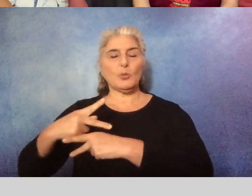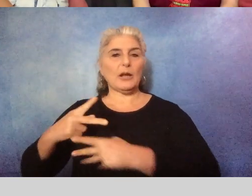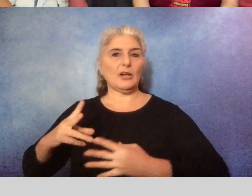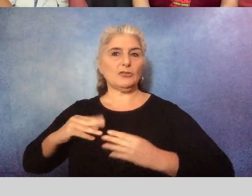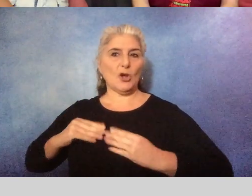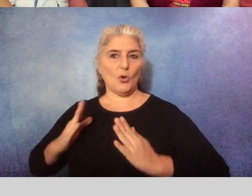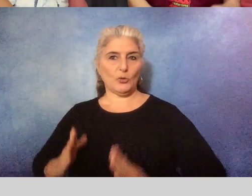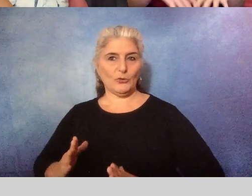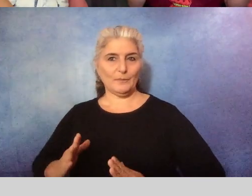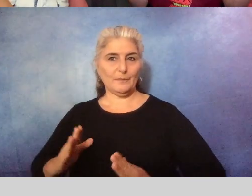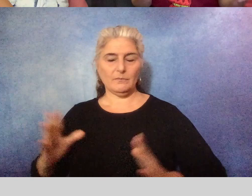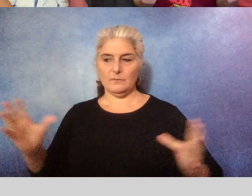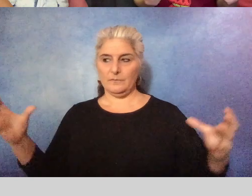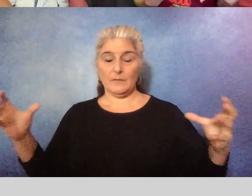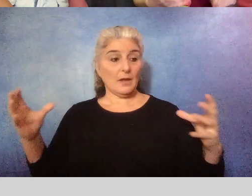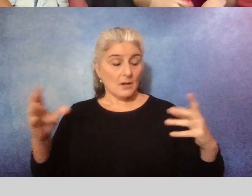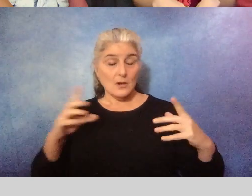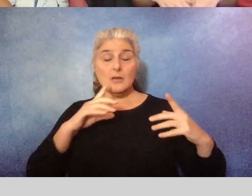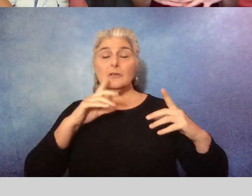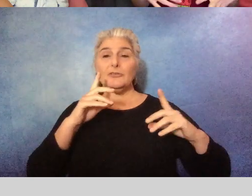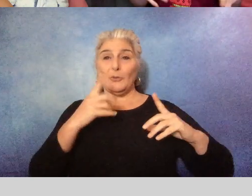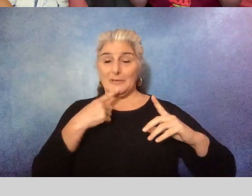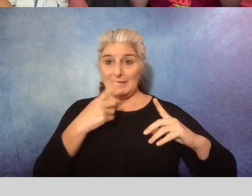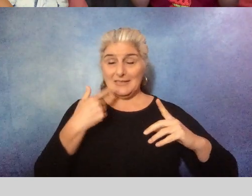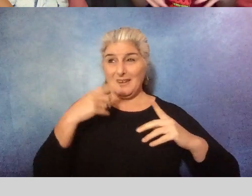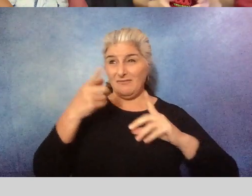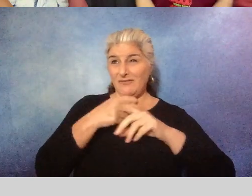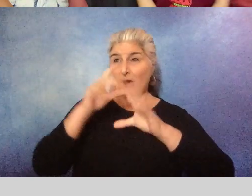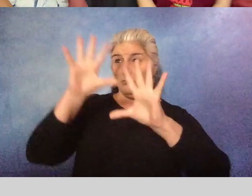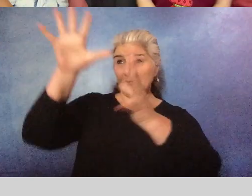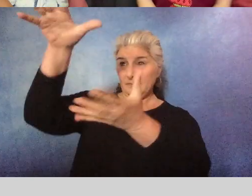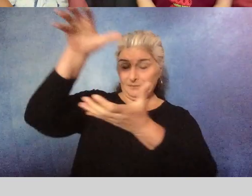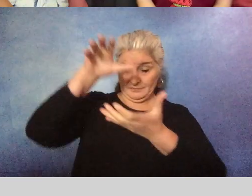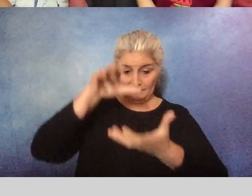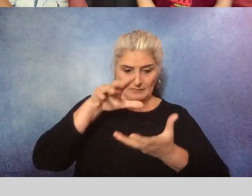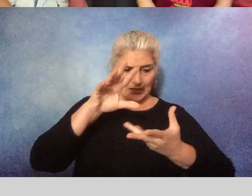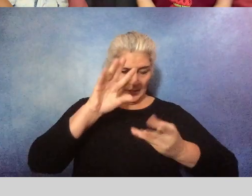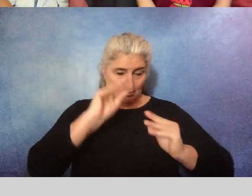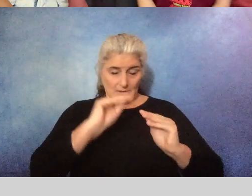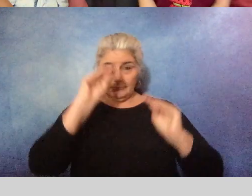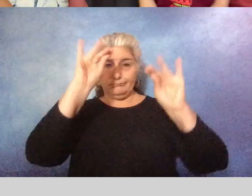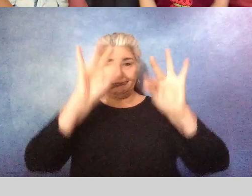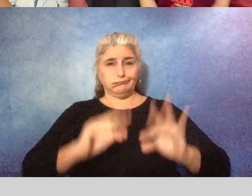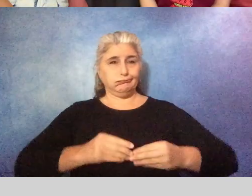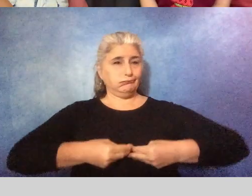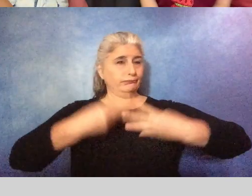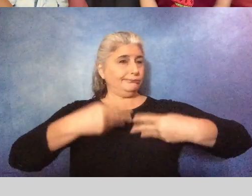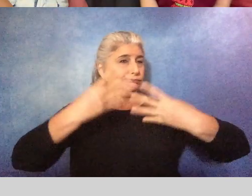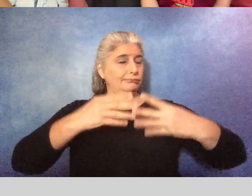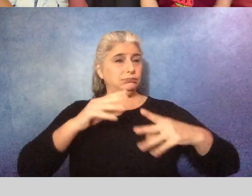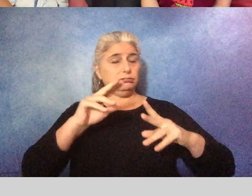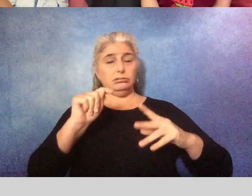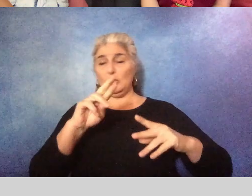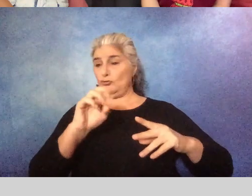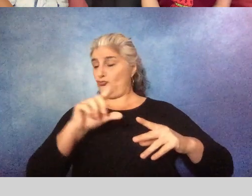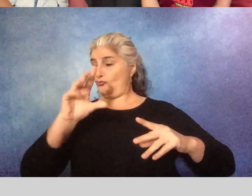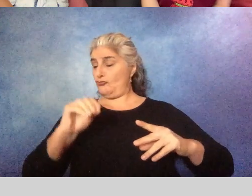So we gather everything as I said and toss it to a Trello board. And with time it got smoother